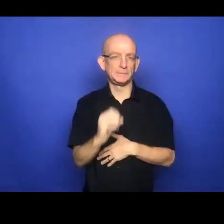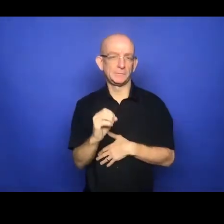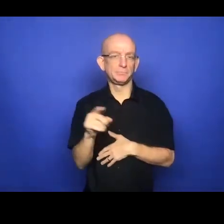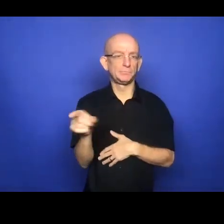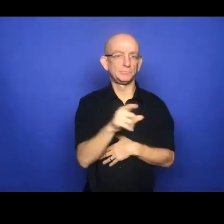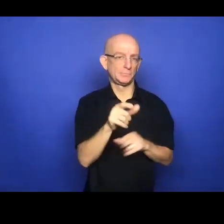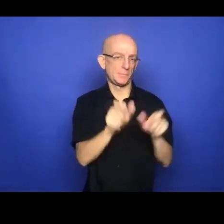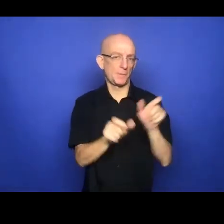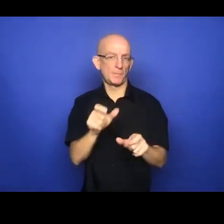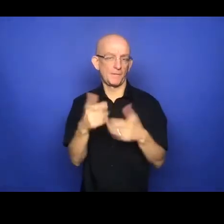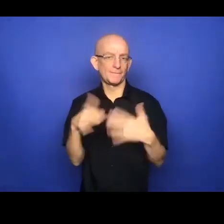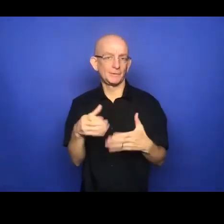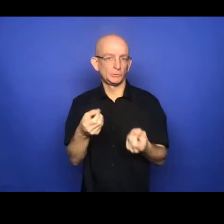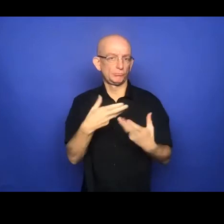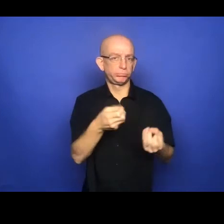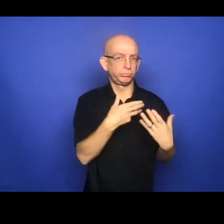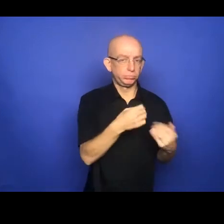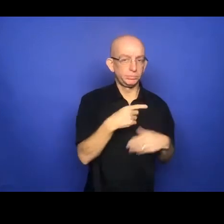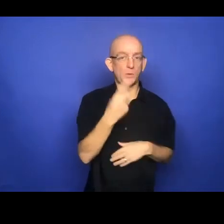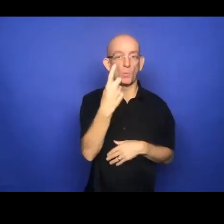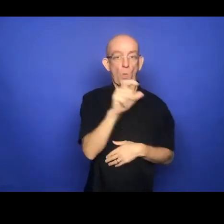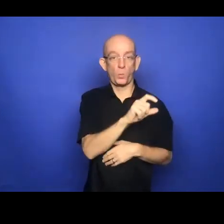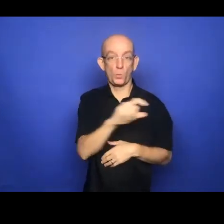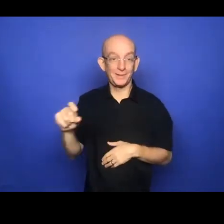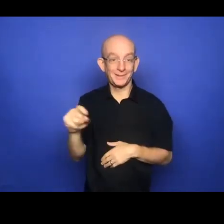food. Also, over half reported that their livelihoods